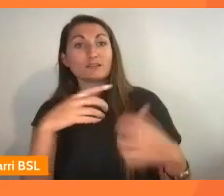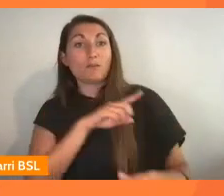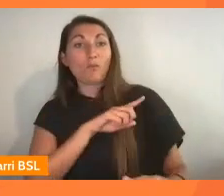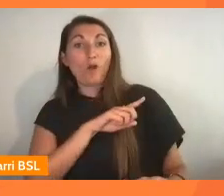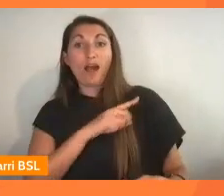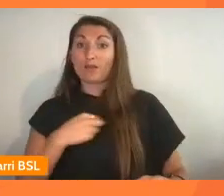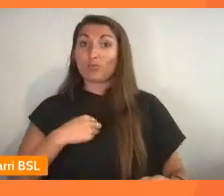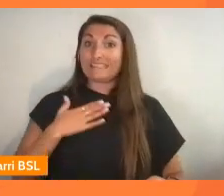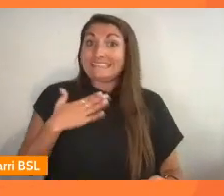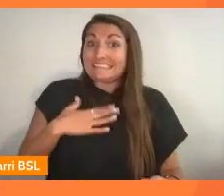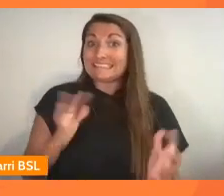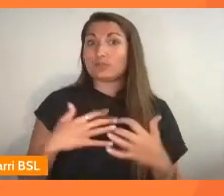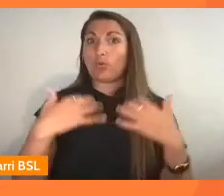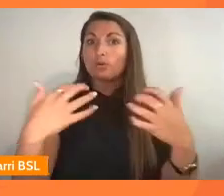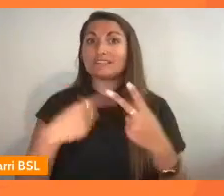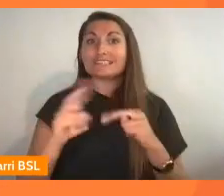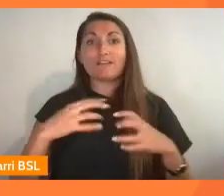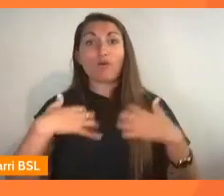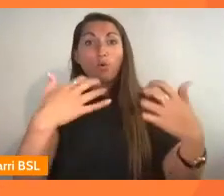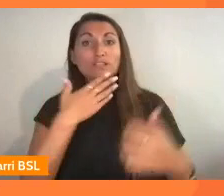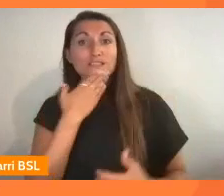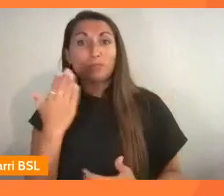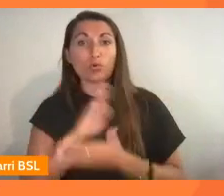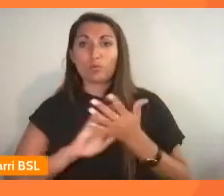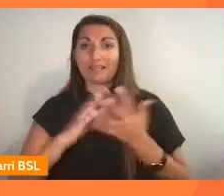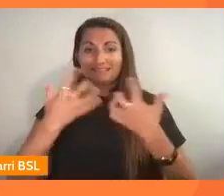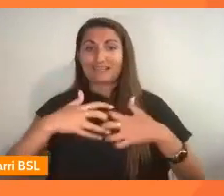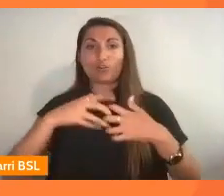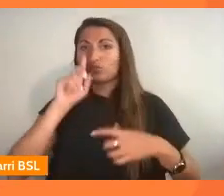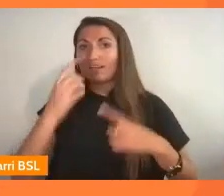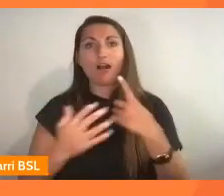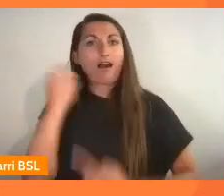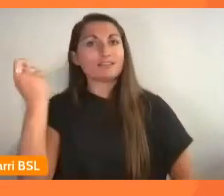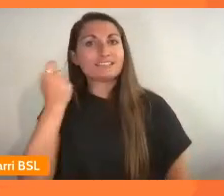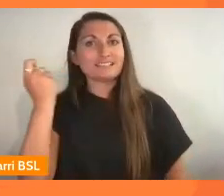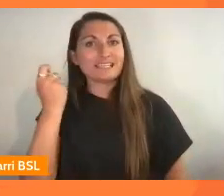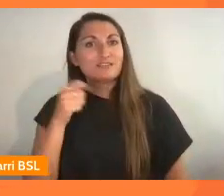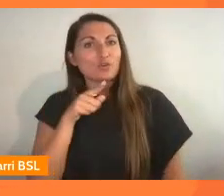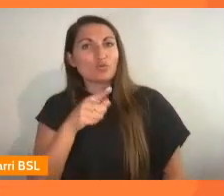Otherwise none of these technologies succeed. So what do you think you would like to do next, or is that it,